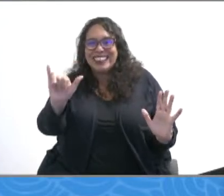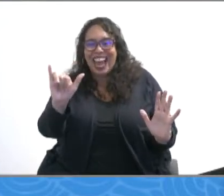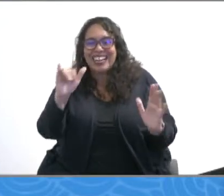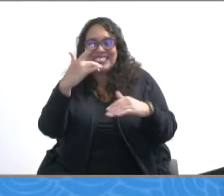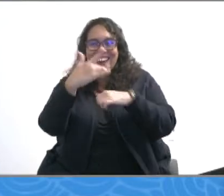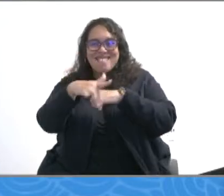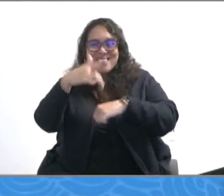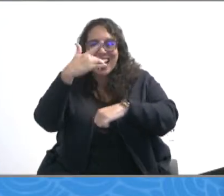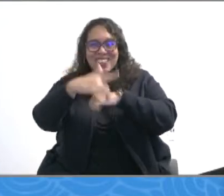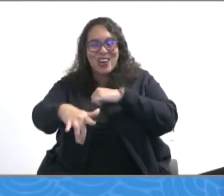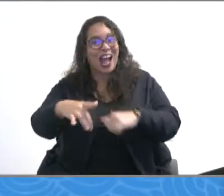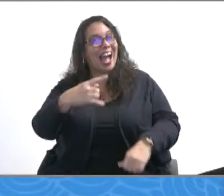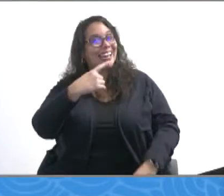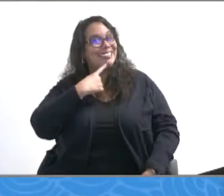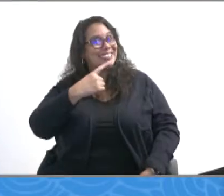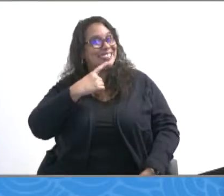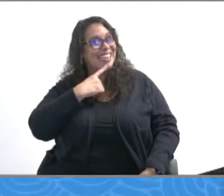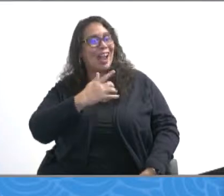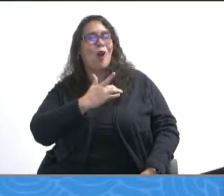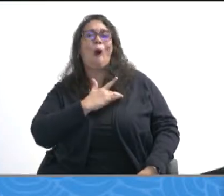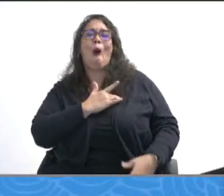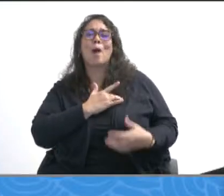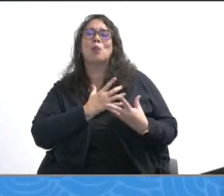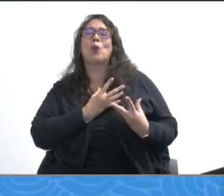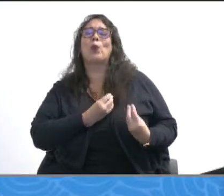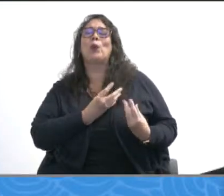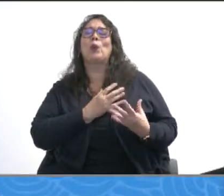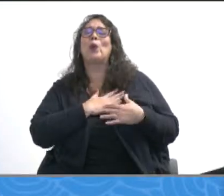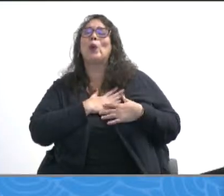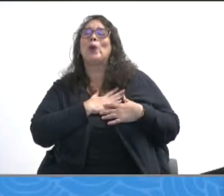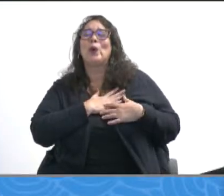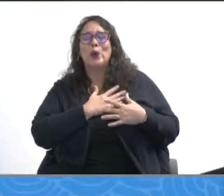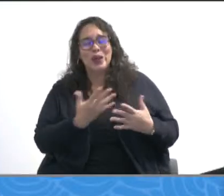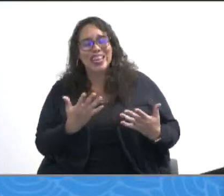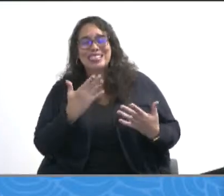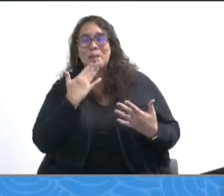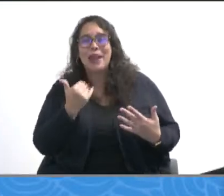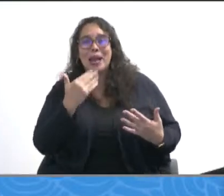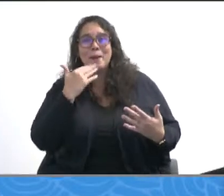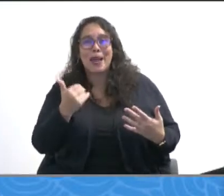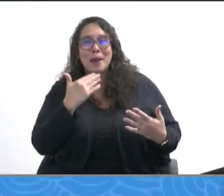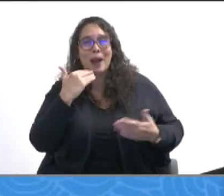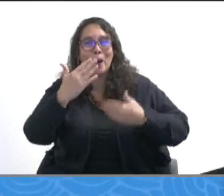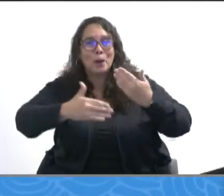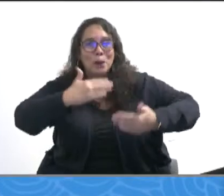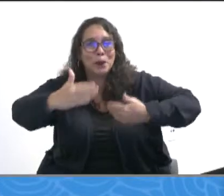And so I said it was gonna tug on those heartstrings. It just gets better and better as you keep watching it,